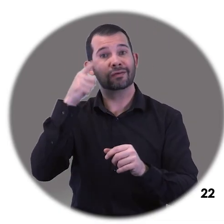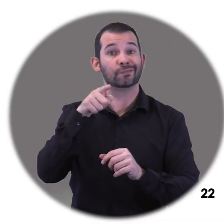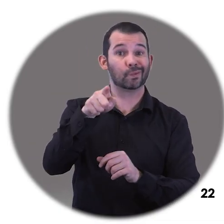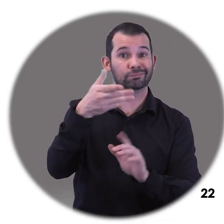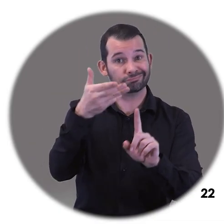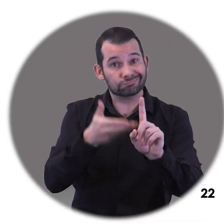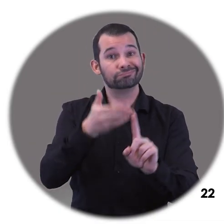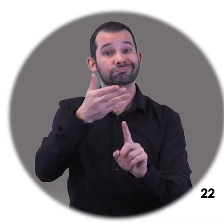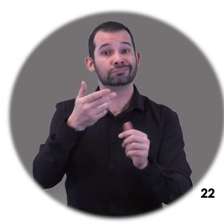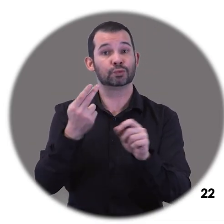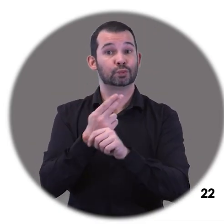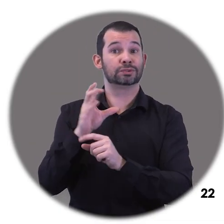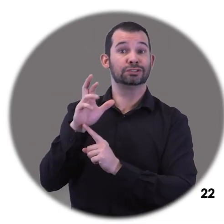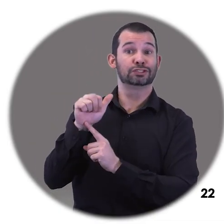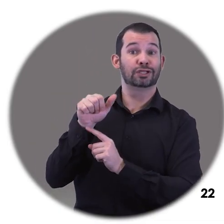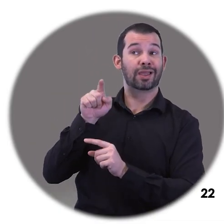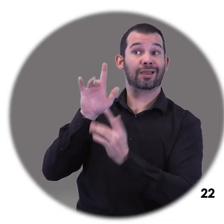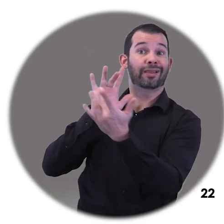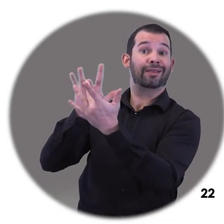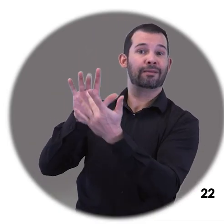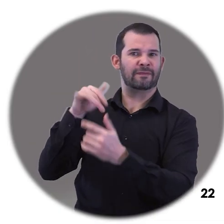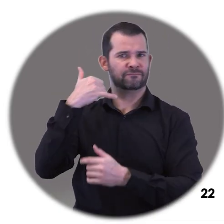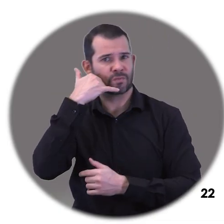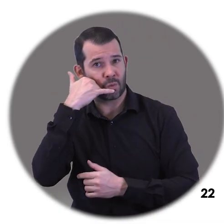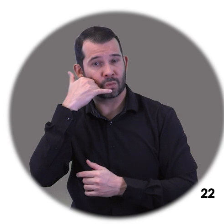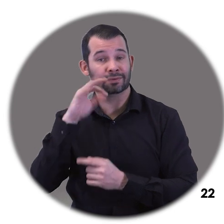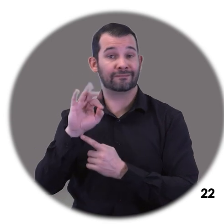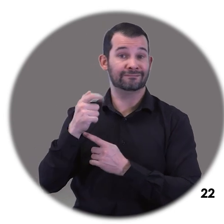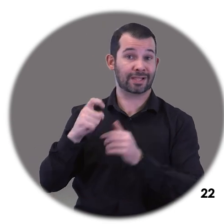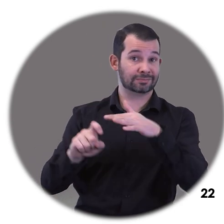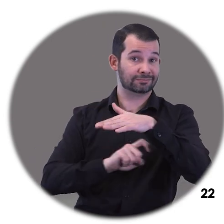to communicate on your behalf with the CRA by phone,